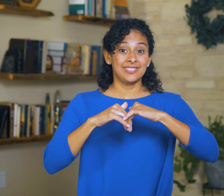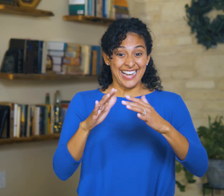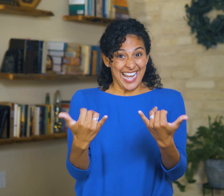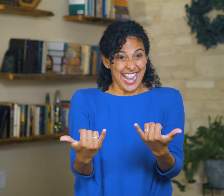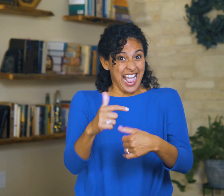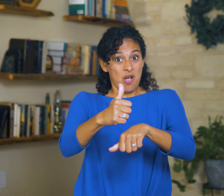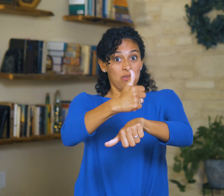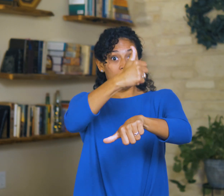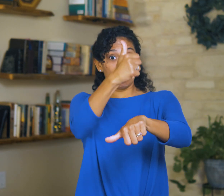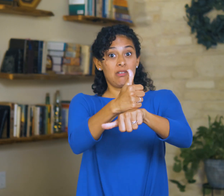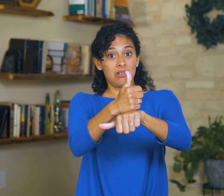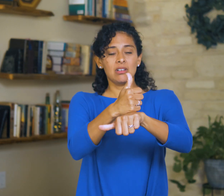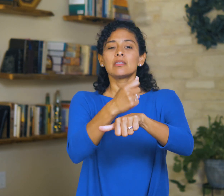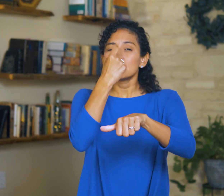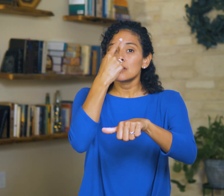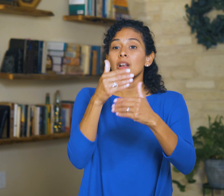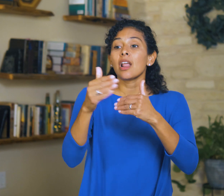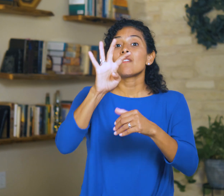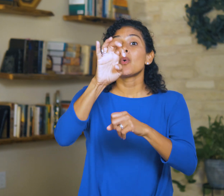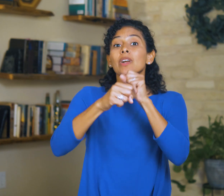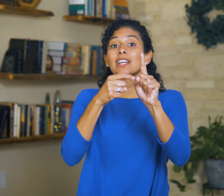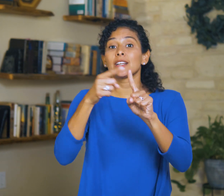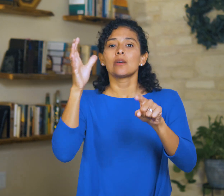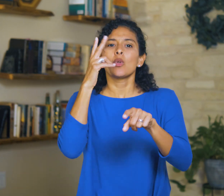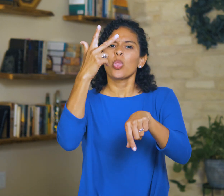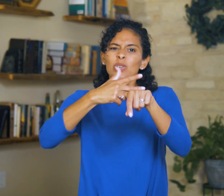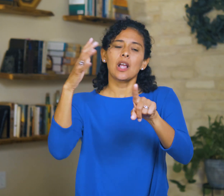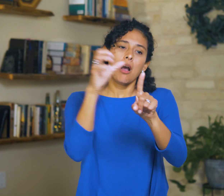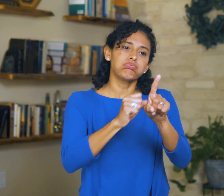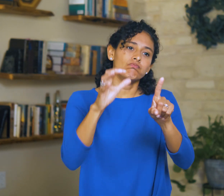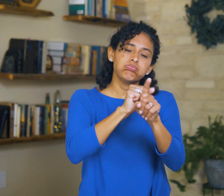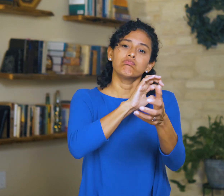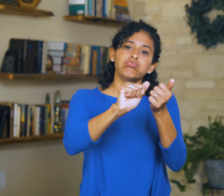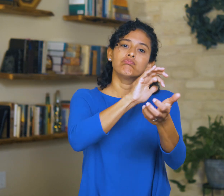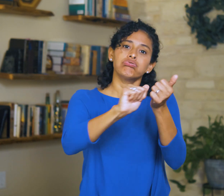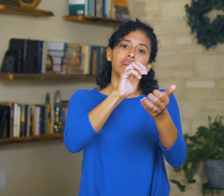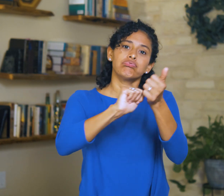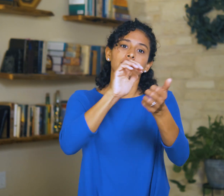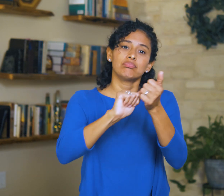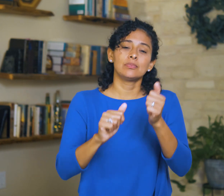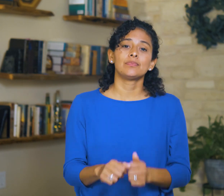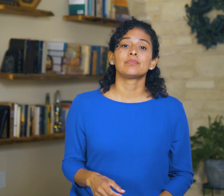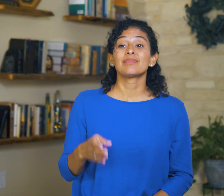While it exists today, it is conquered at least 3 times over the next 400 years and destroyed at least once.